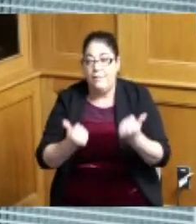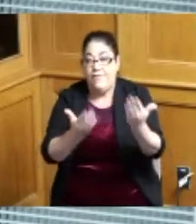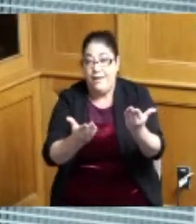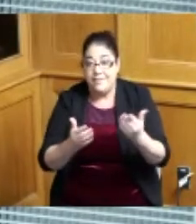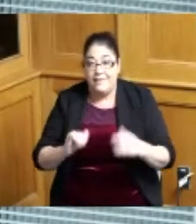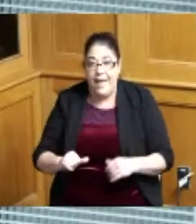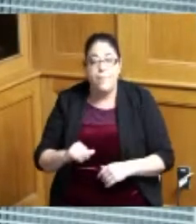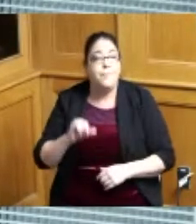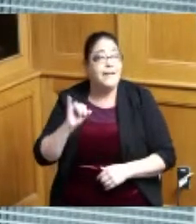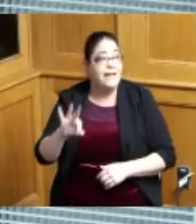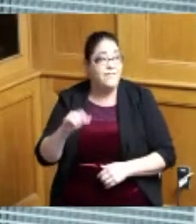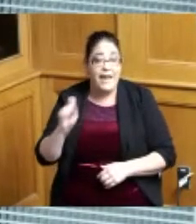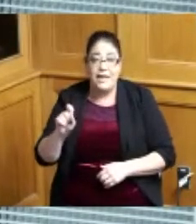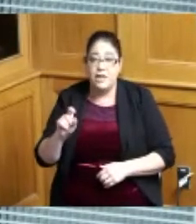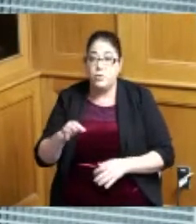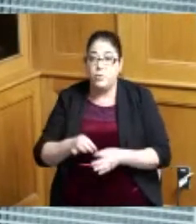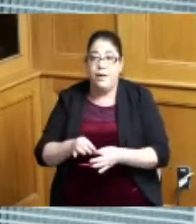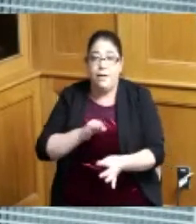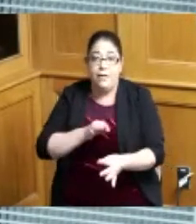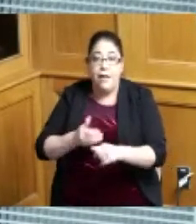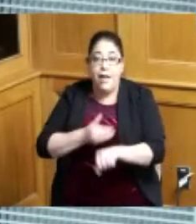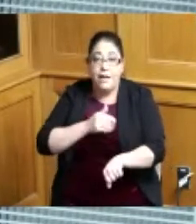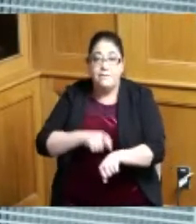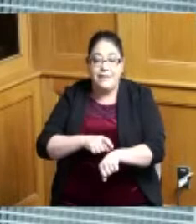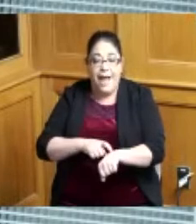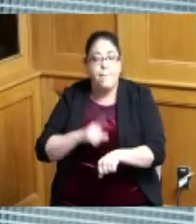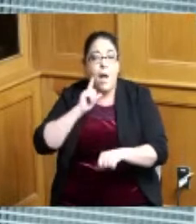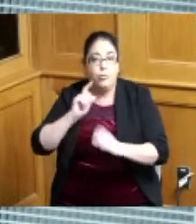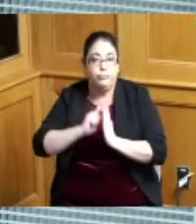please let me know ahead of schedule and we can make sure everything is prepared for those but